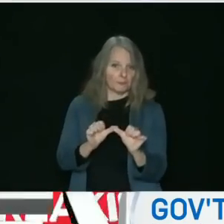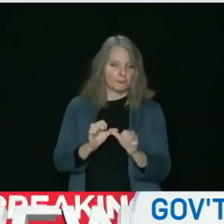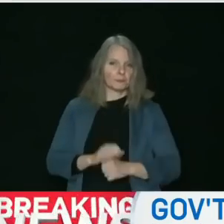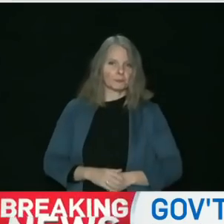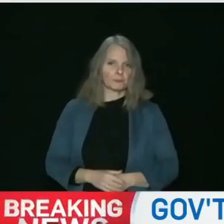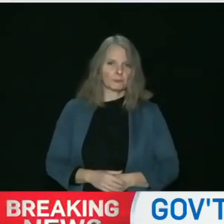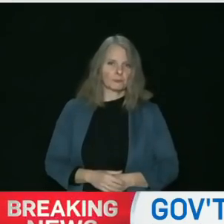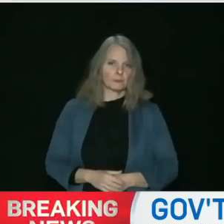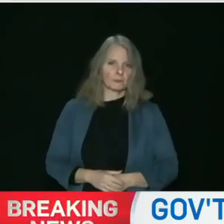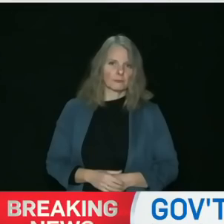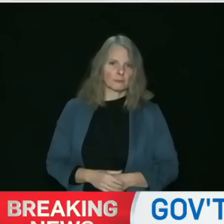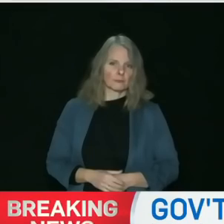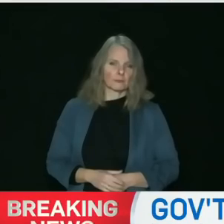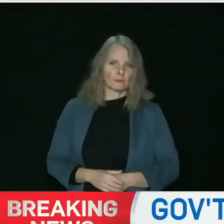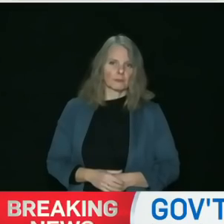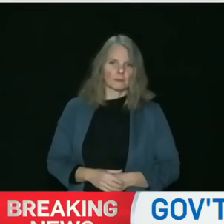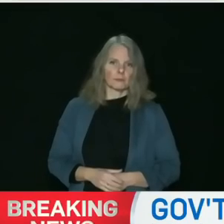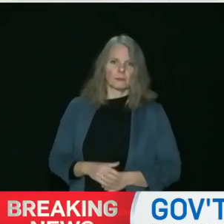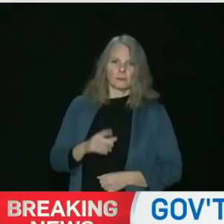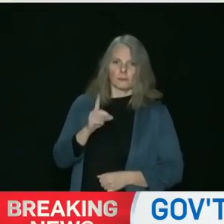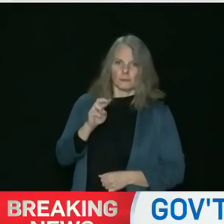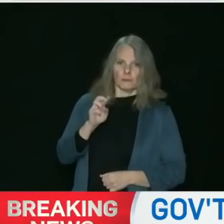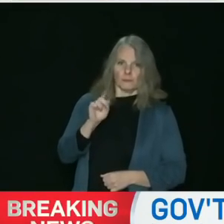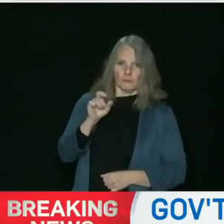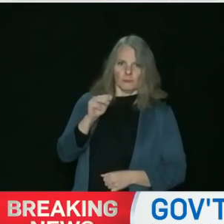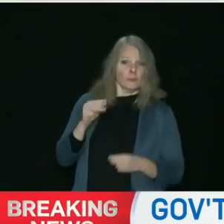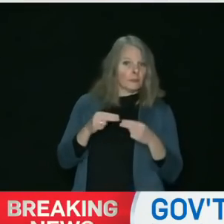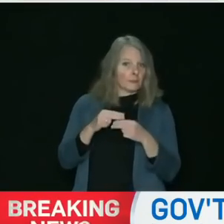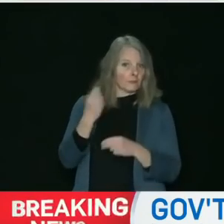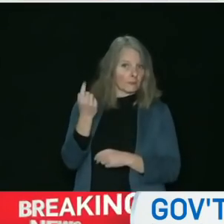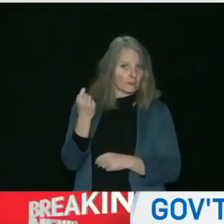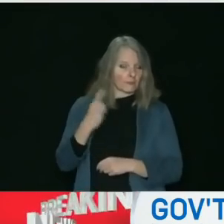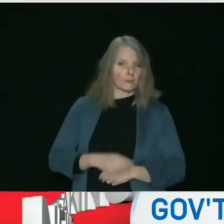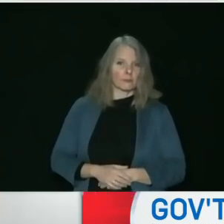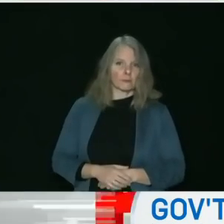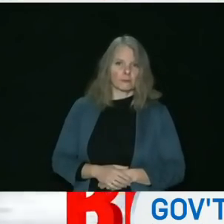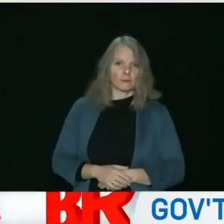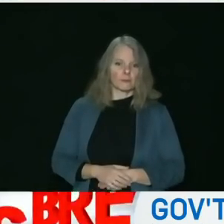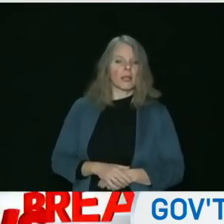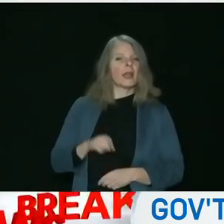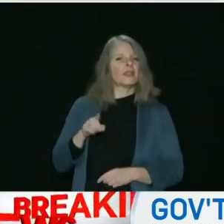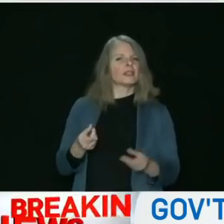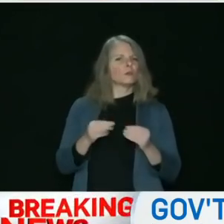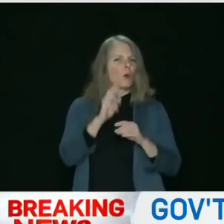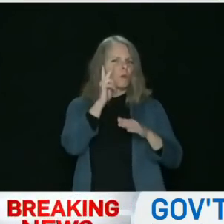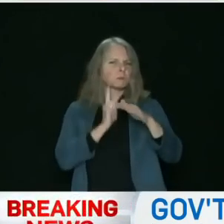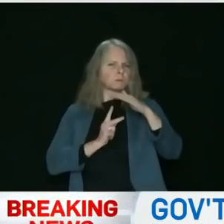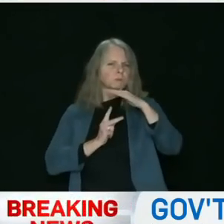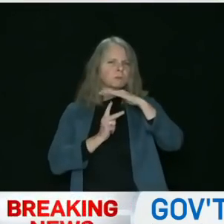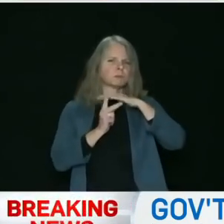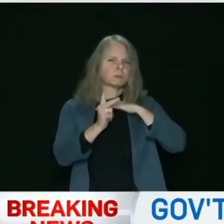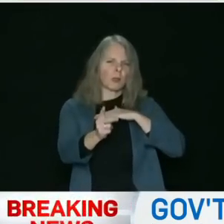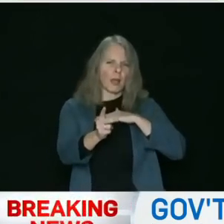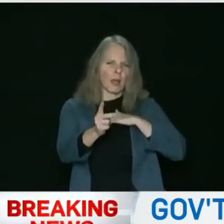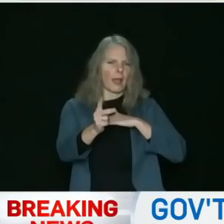SHOULD PRESERVE THIS PROTECTION ADVANTAGE.